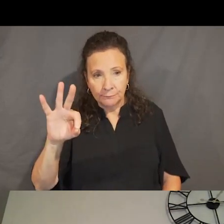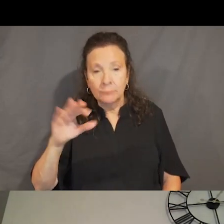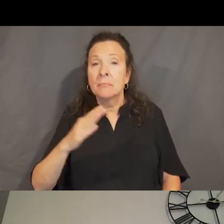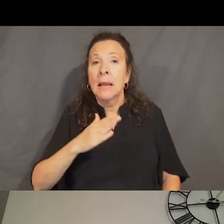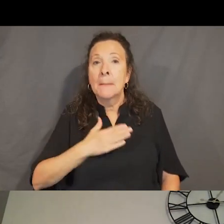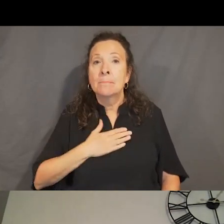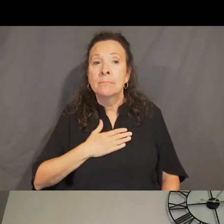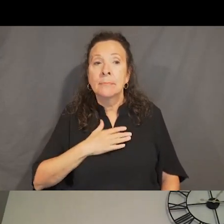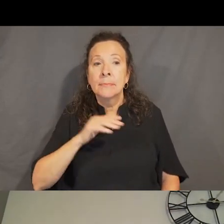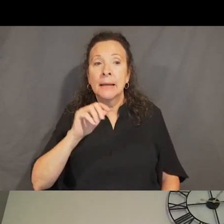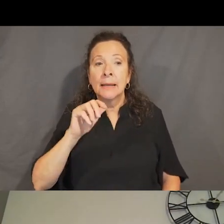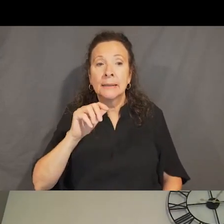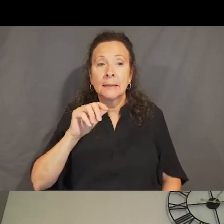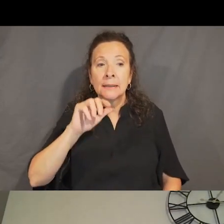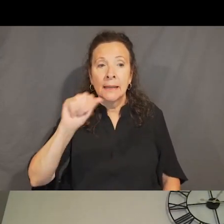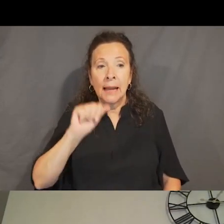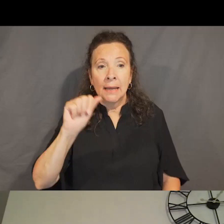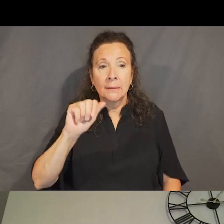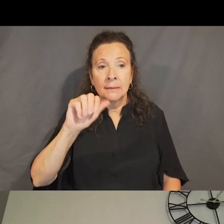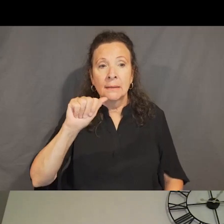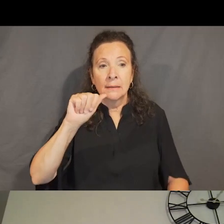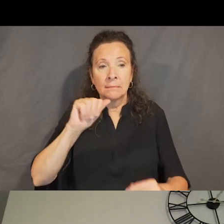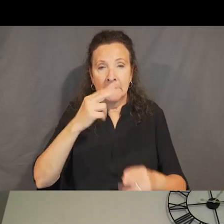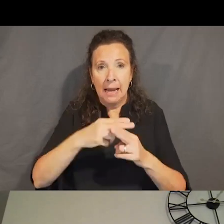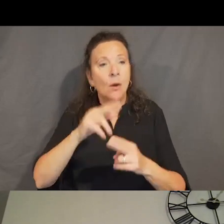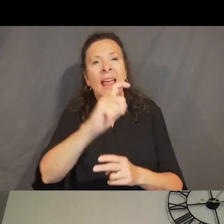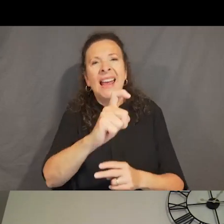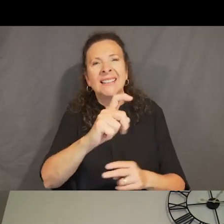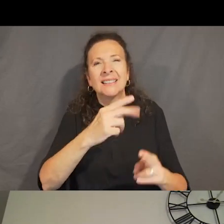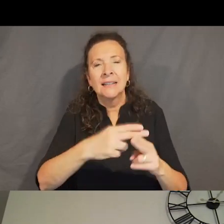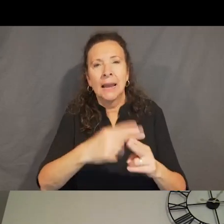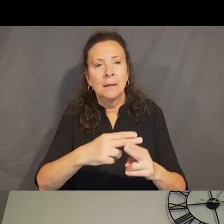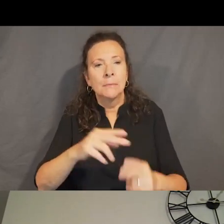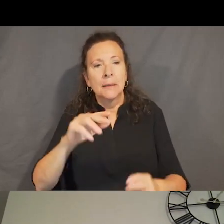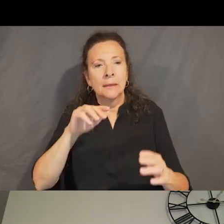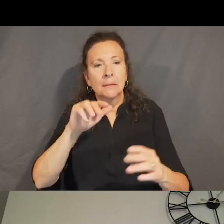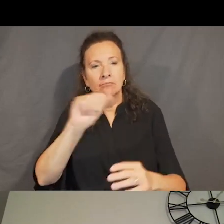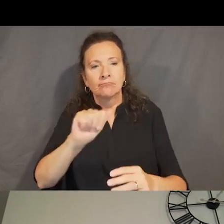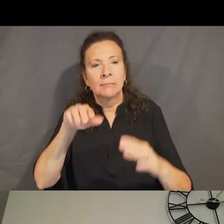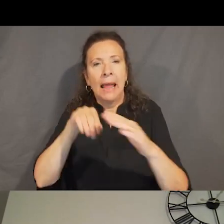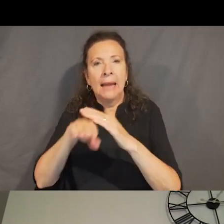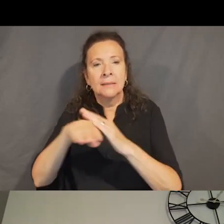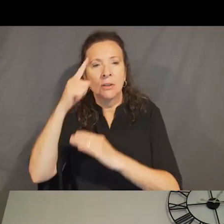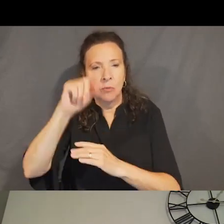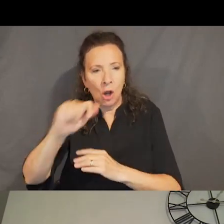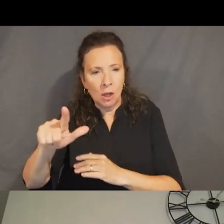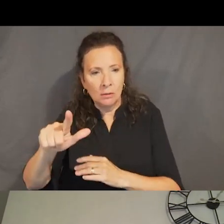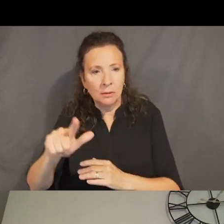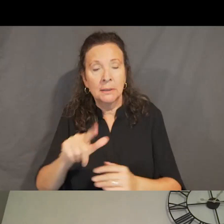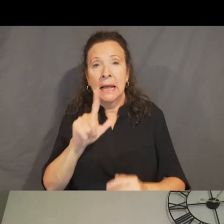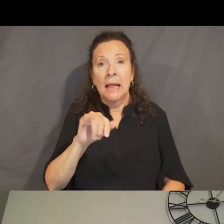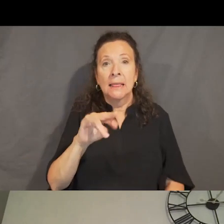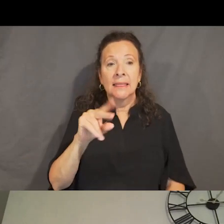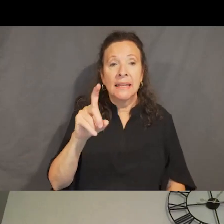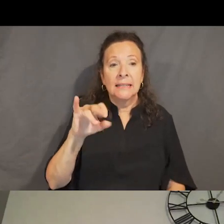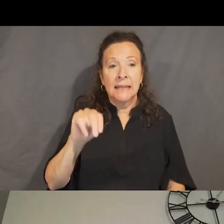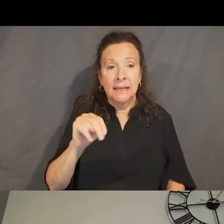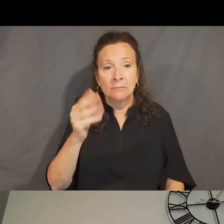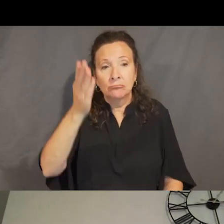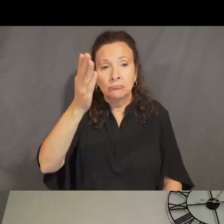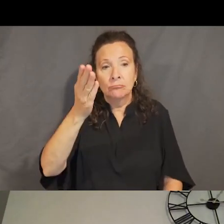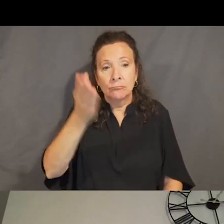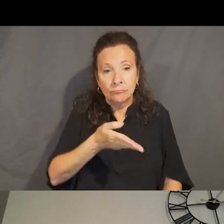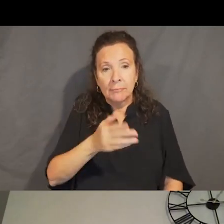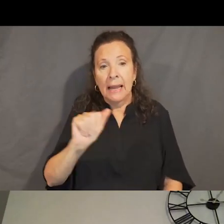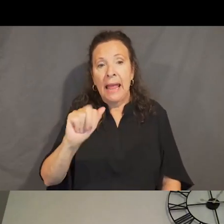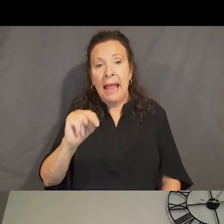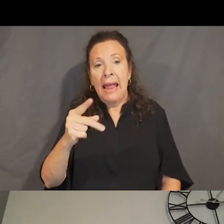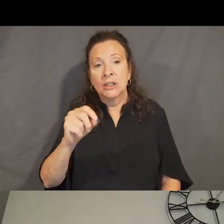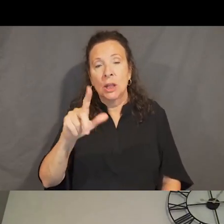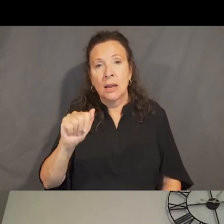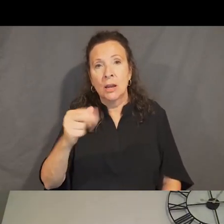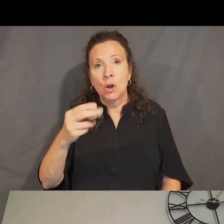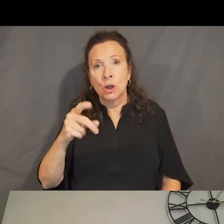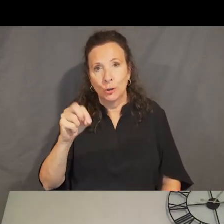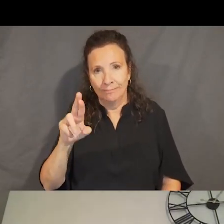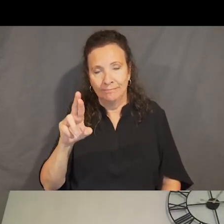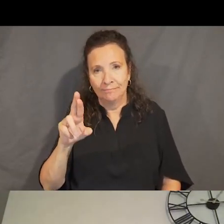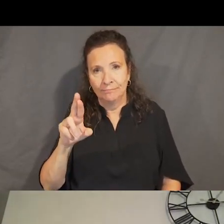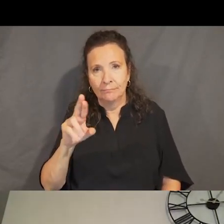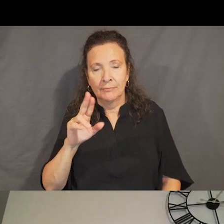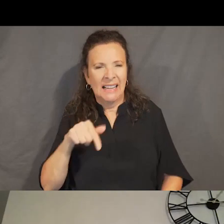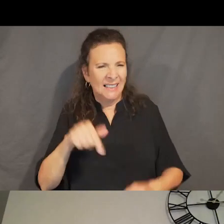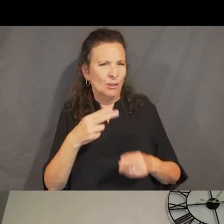is @AccessForAll, and LinkedIn: /angelahooker. Because this is a short session, I have included a